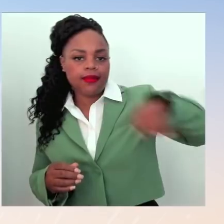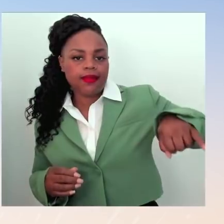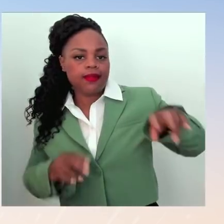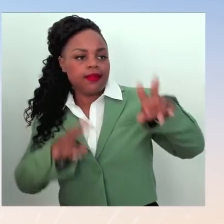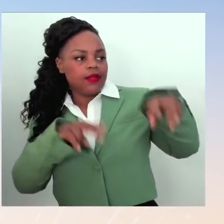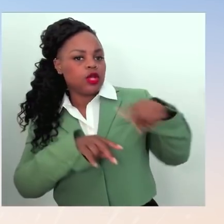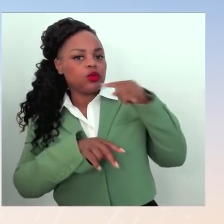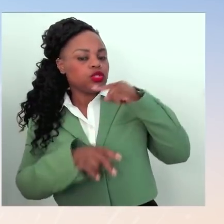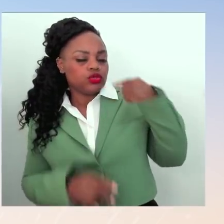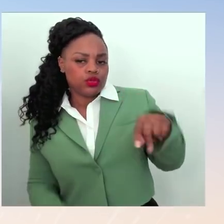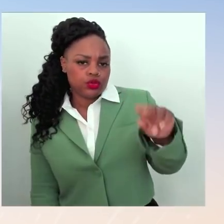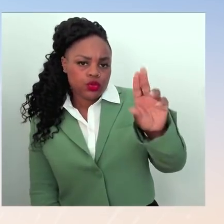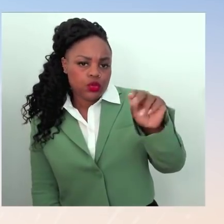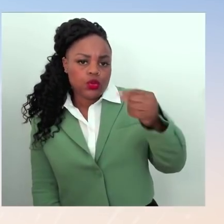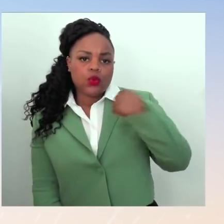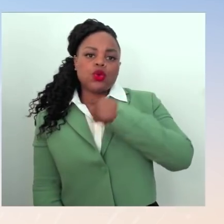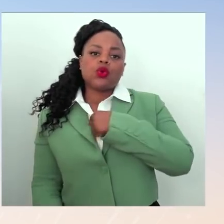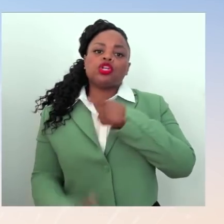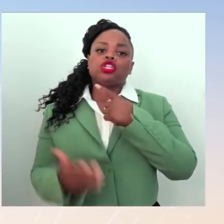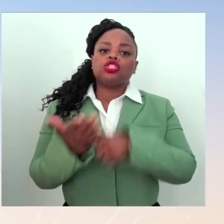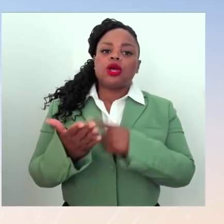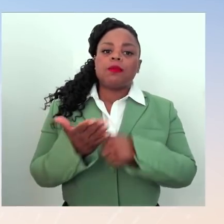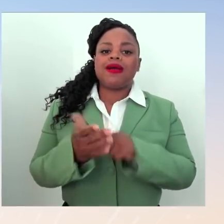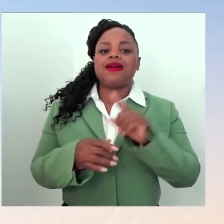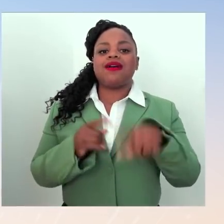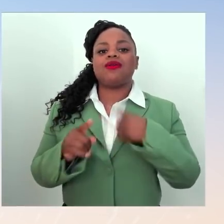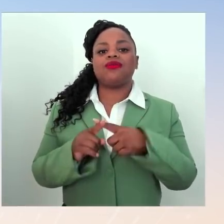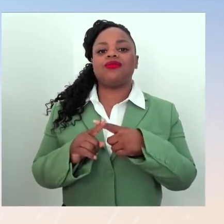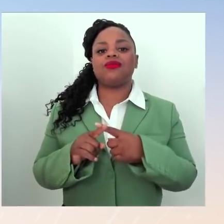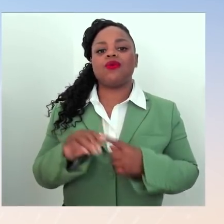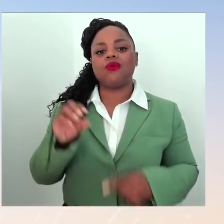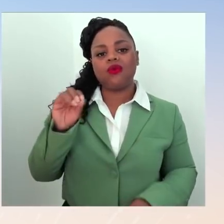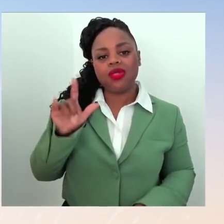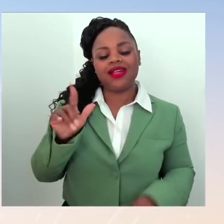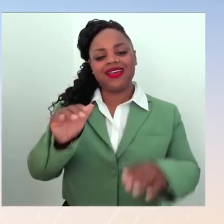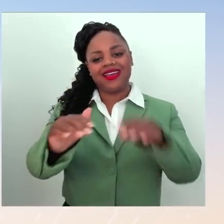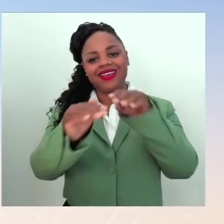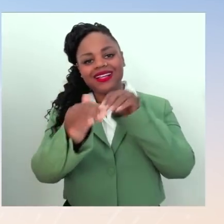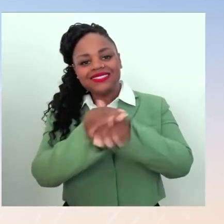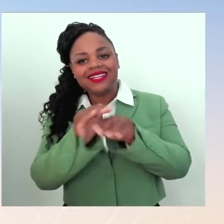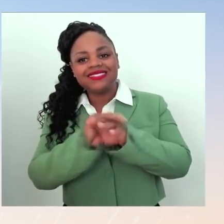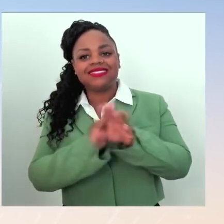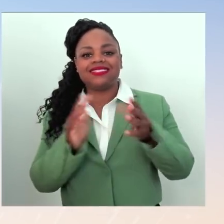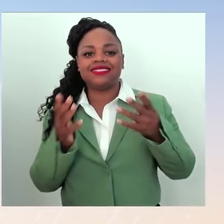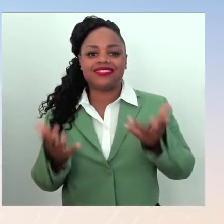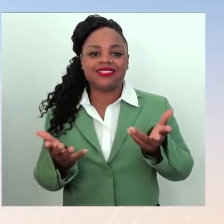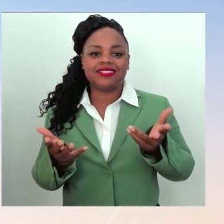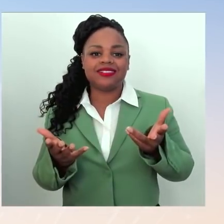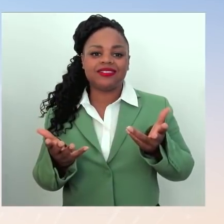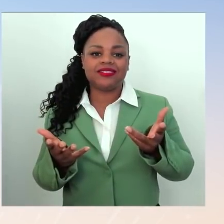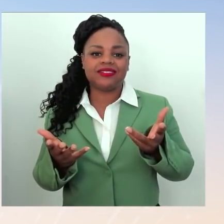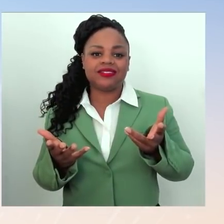Obviously, the coordinated release from the Strategic Petroleum Reserve just a few days ago is an example of that. And I certainly understand